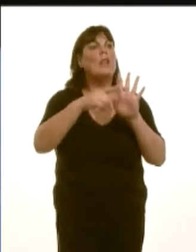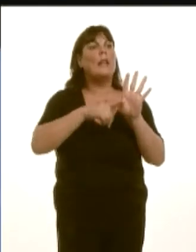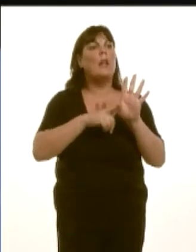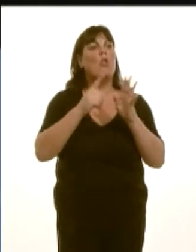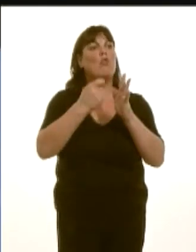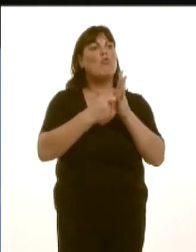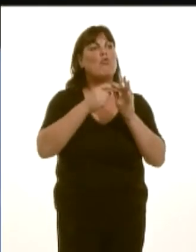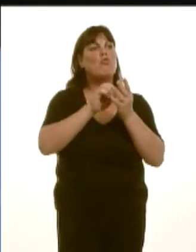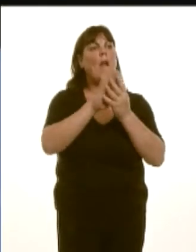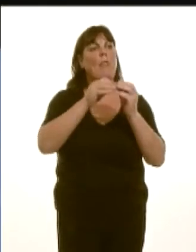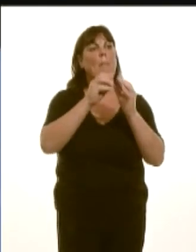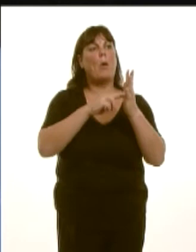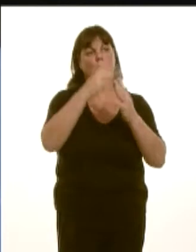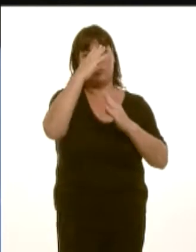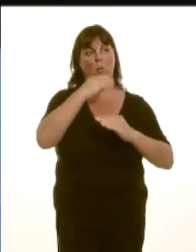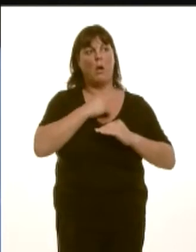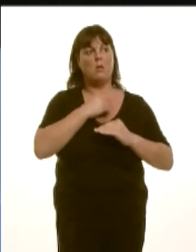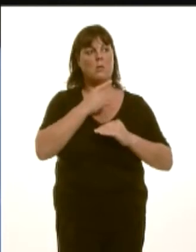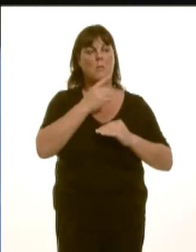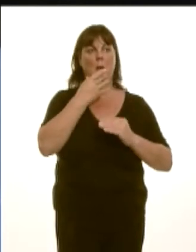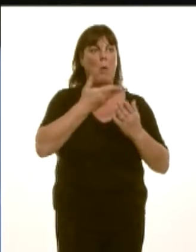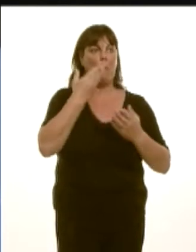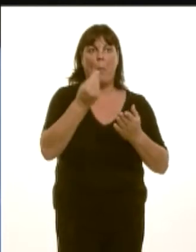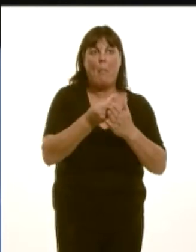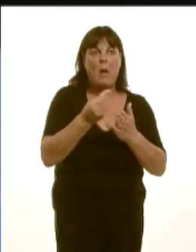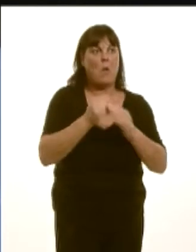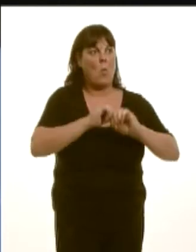Will you undertake to work with the UK Government—with the Secretary of State—but also, importantly,